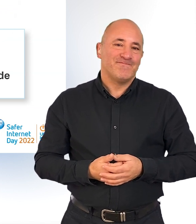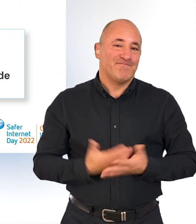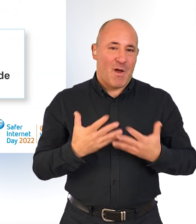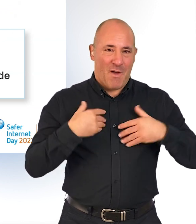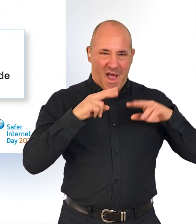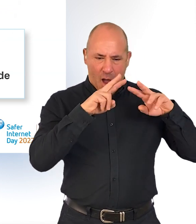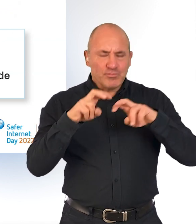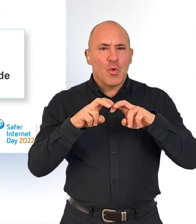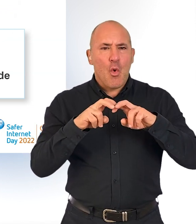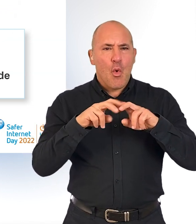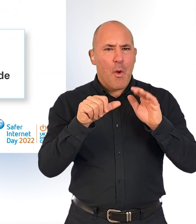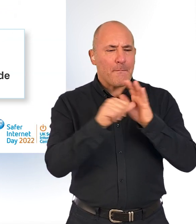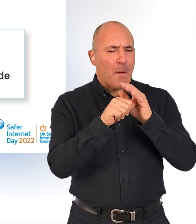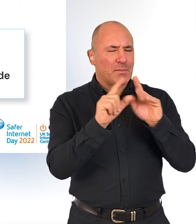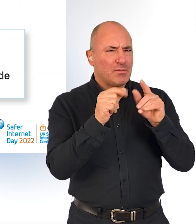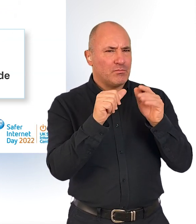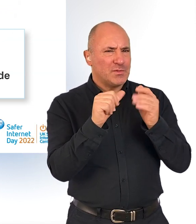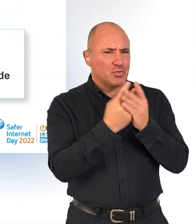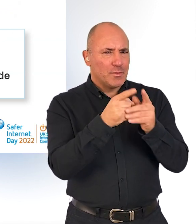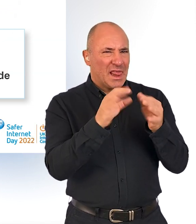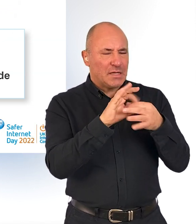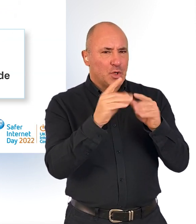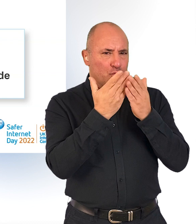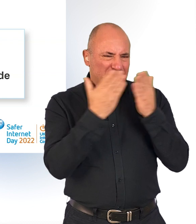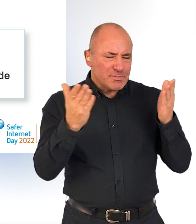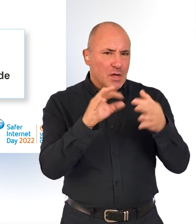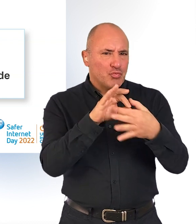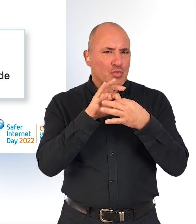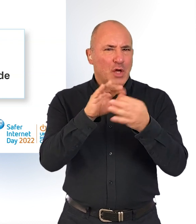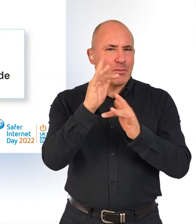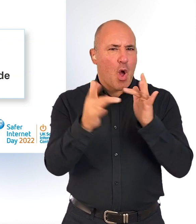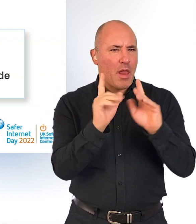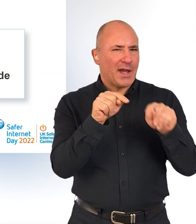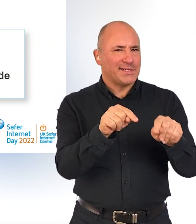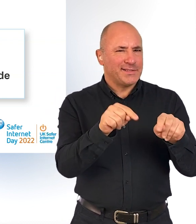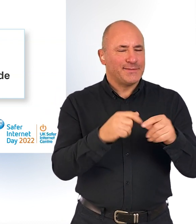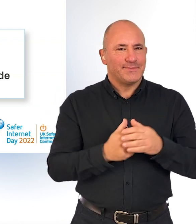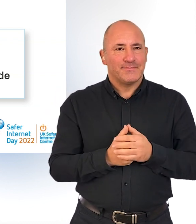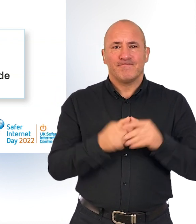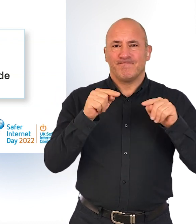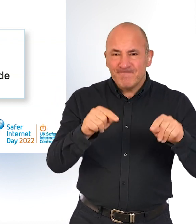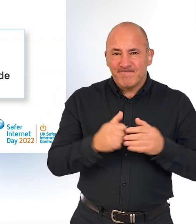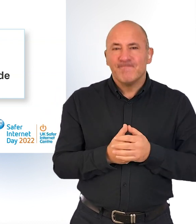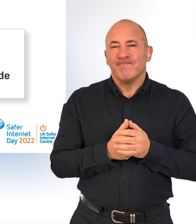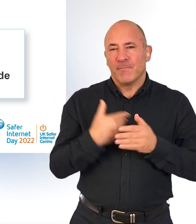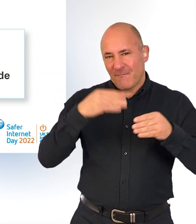We’re now going to really explore the issues of respect and relationships online. To do this, we’re going to focus